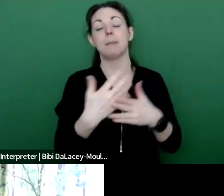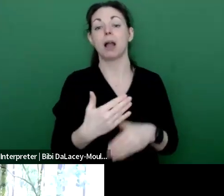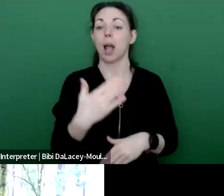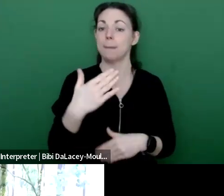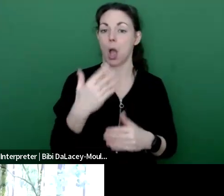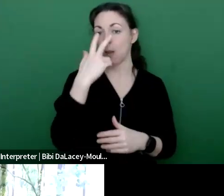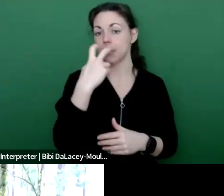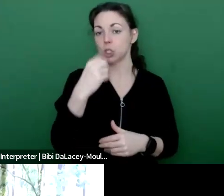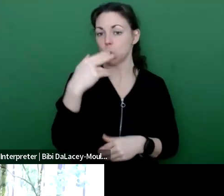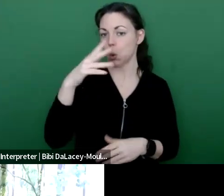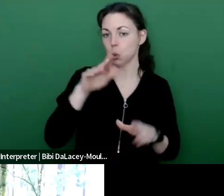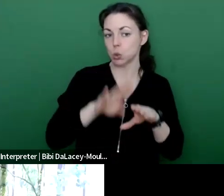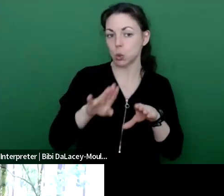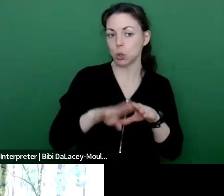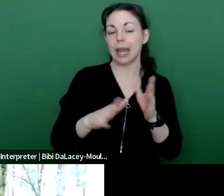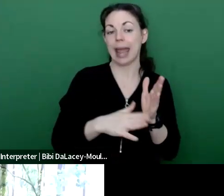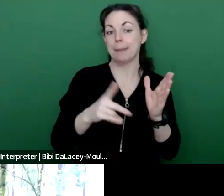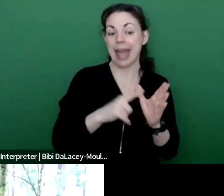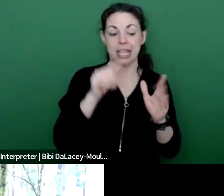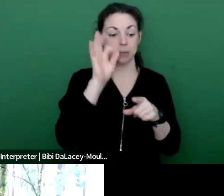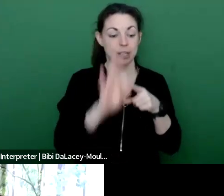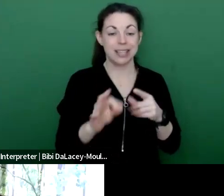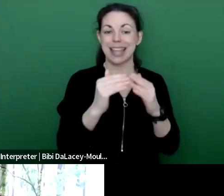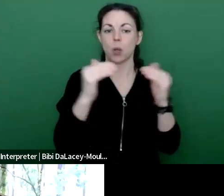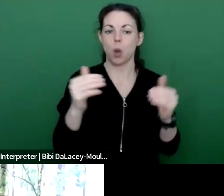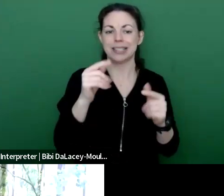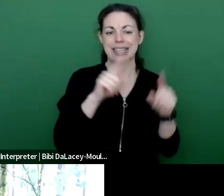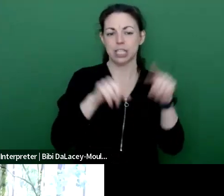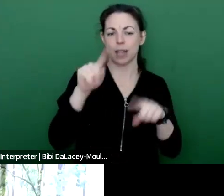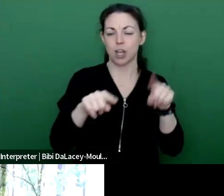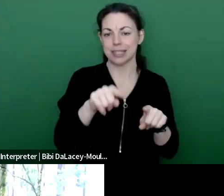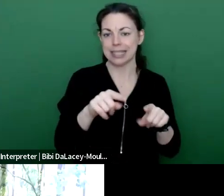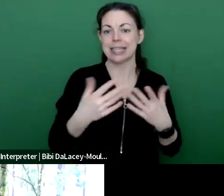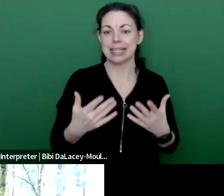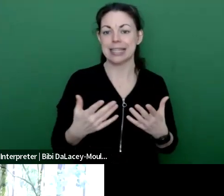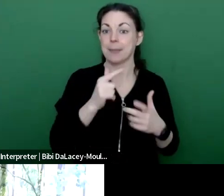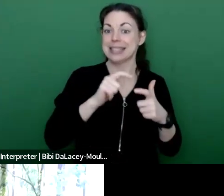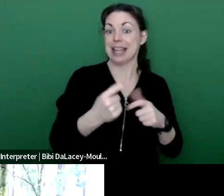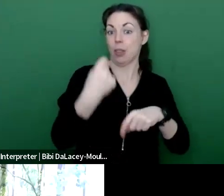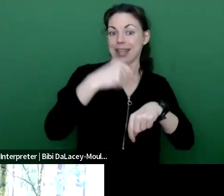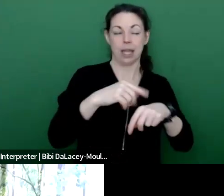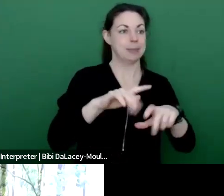and that was specializing in equality and diversity. But that was then quite a new thing, and since then I've also done my